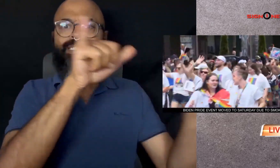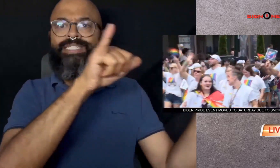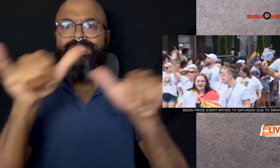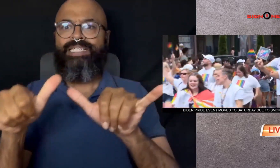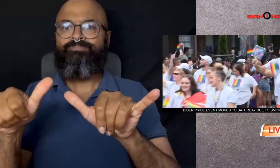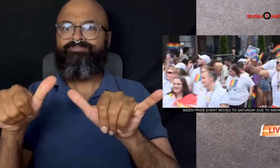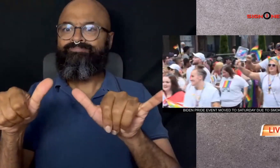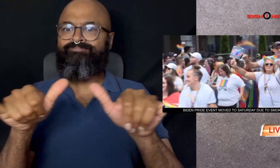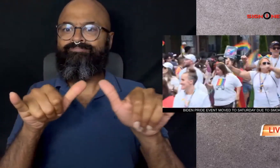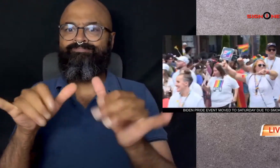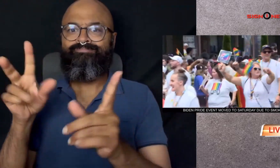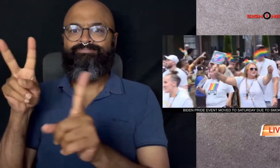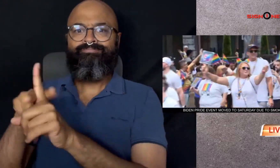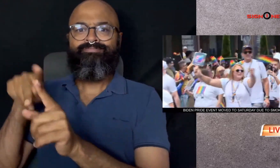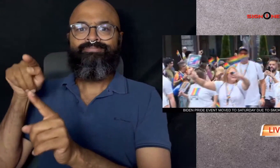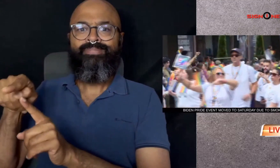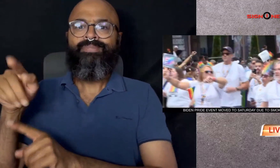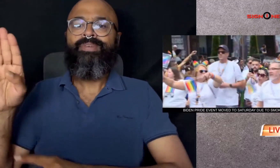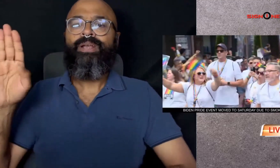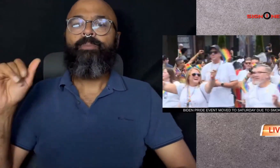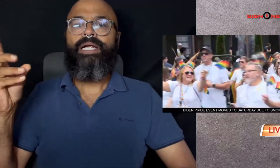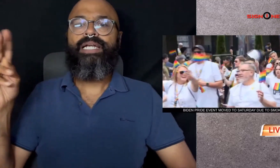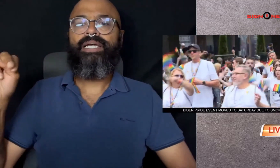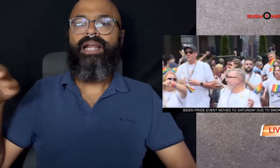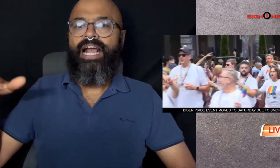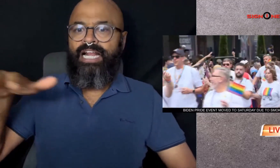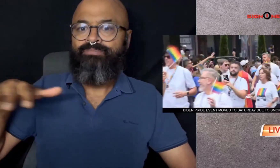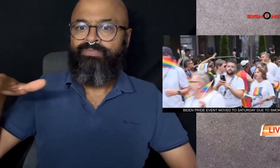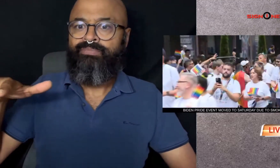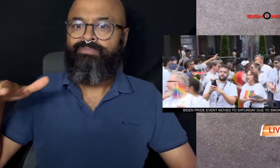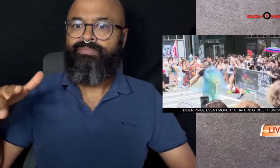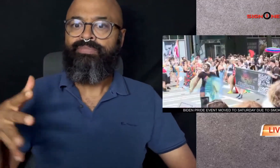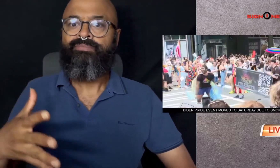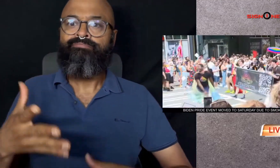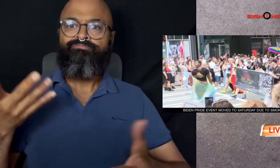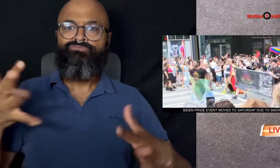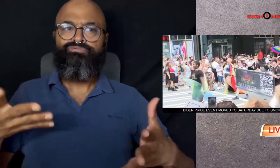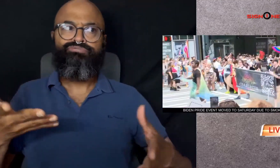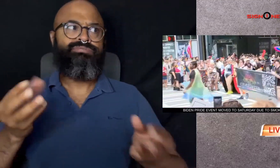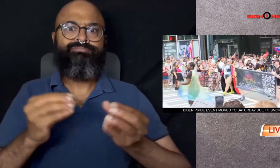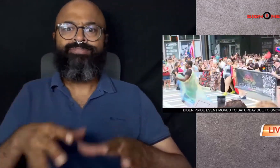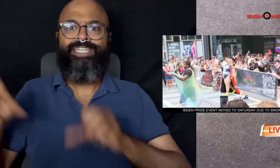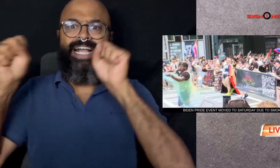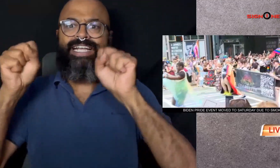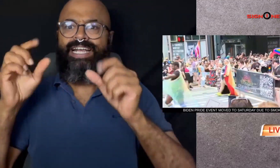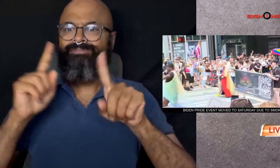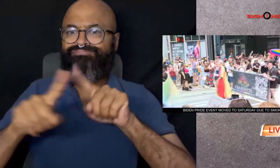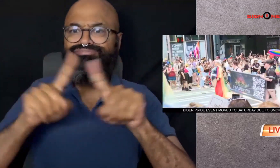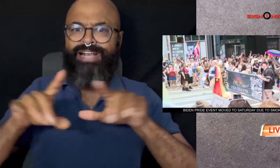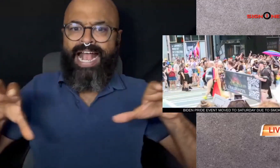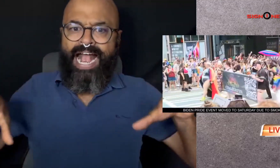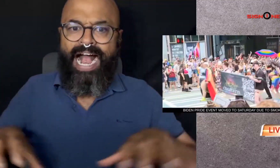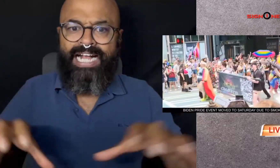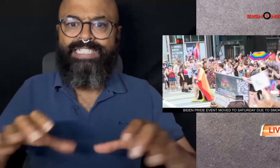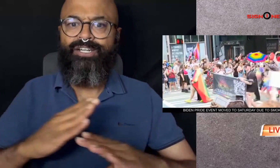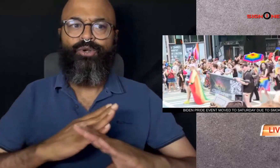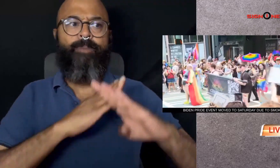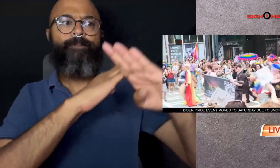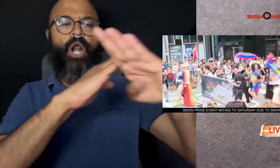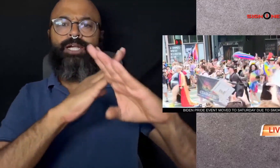the celebration coincides with the number of actions the Biden administration is taking to protect the LGBTQ+ community